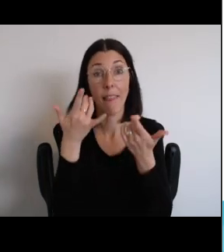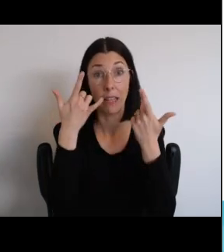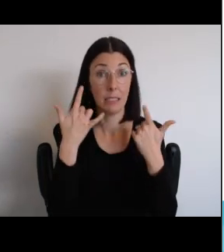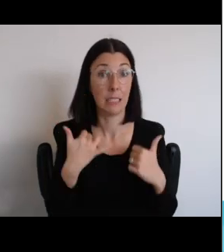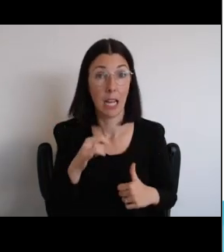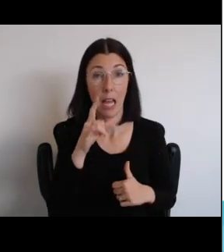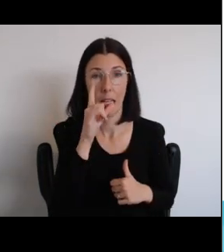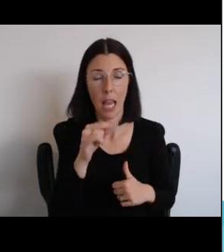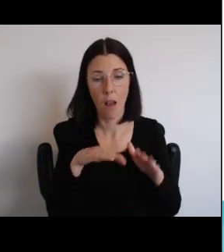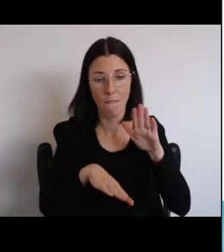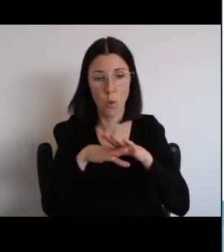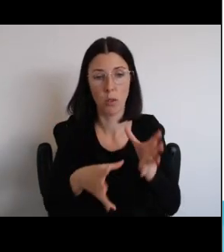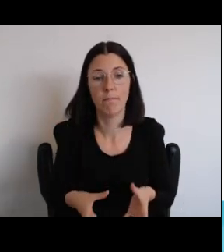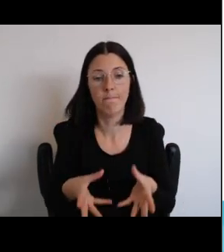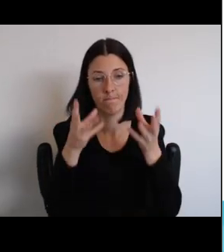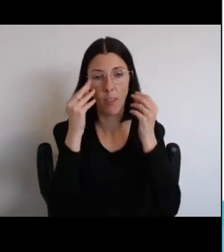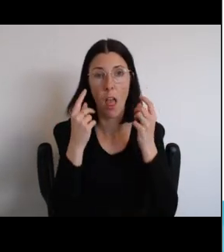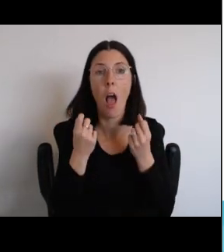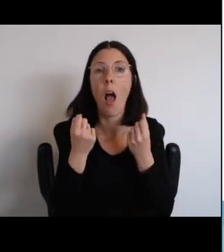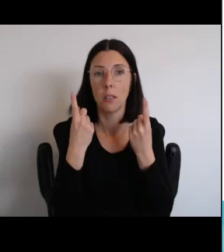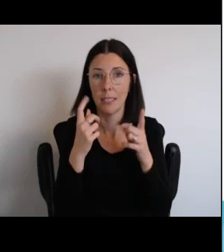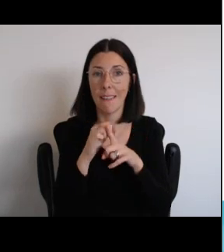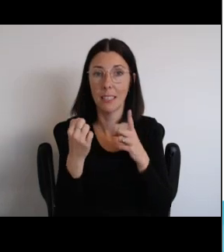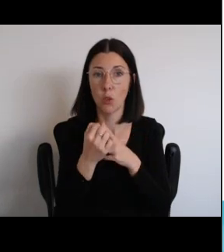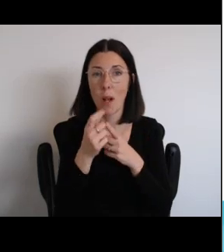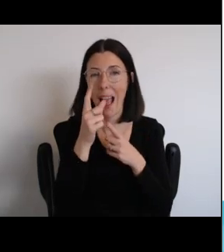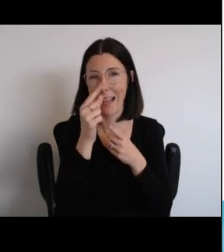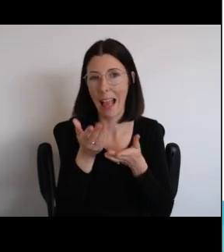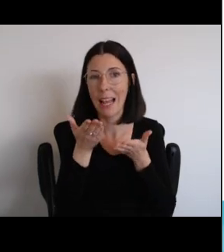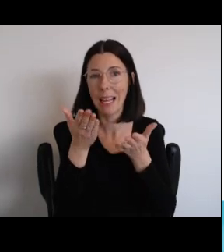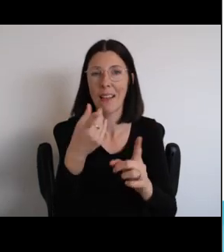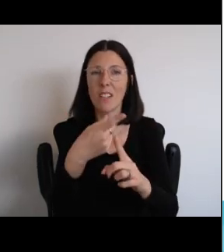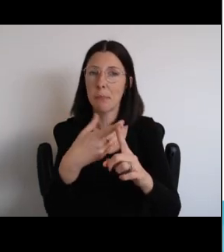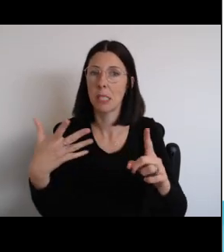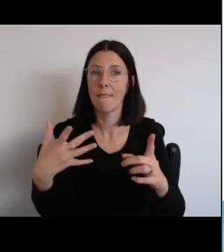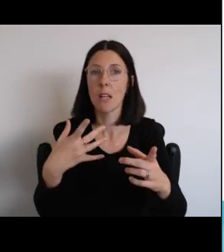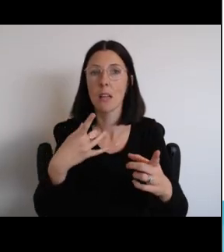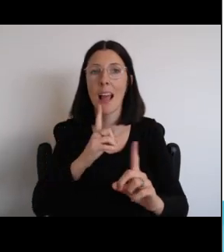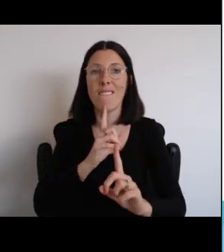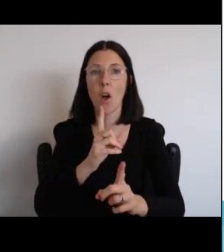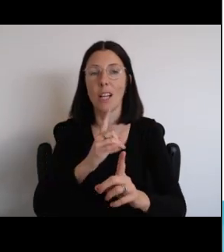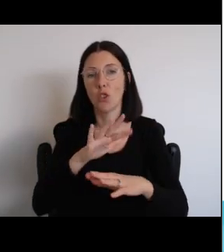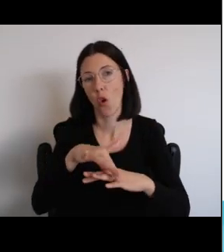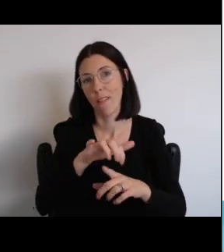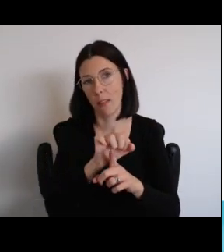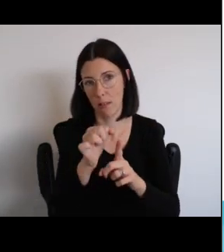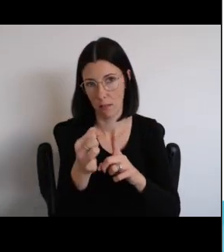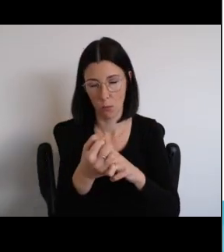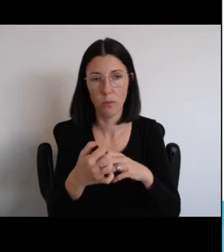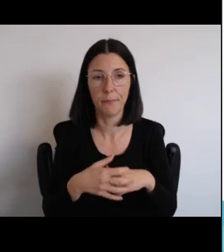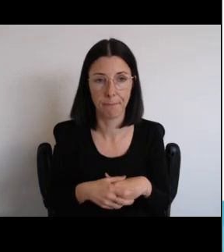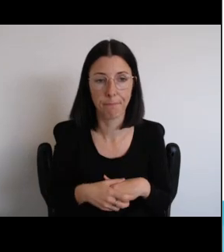give that client some specific advice about those circumstances and um certainly it would be helpful